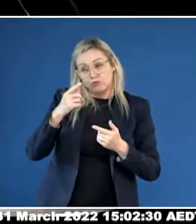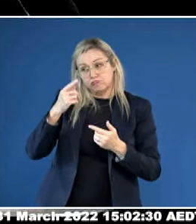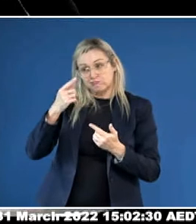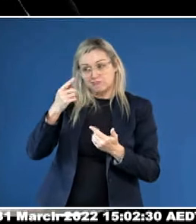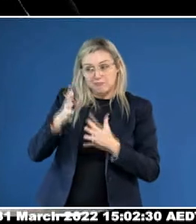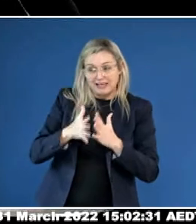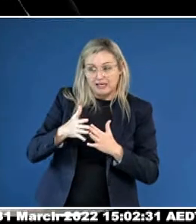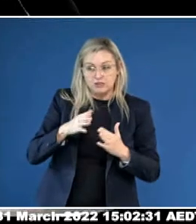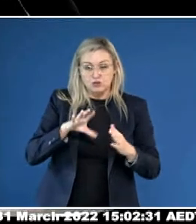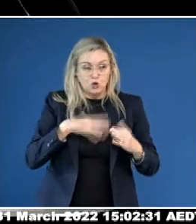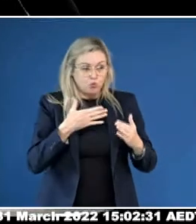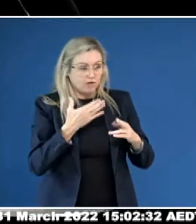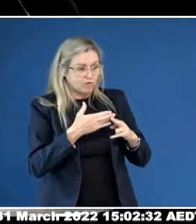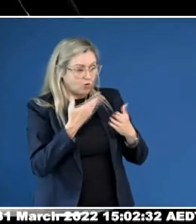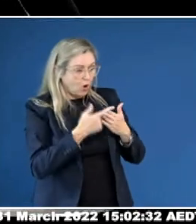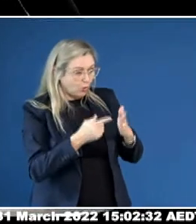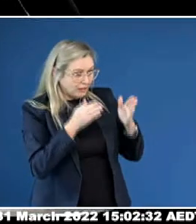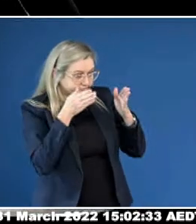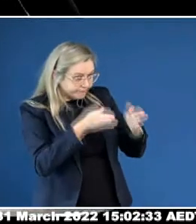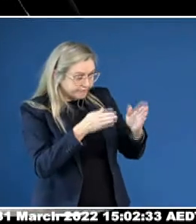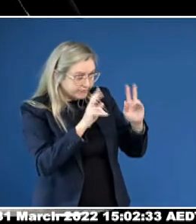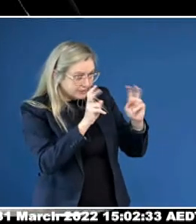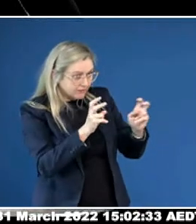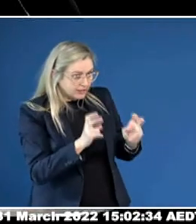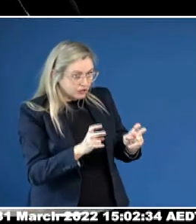then will exclude disability - women and girls with disability because they are